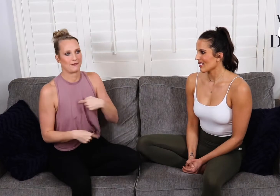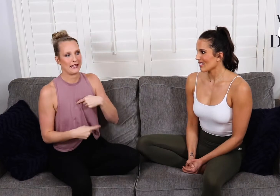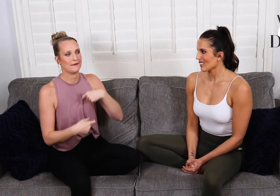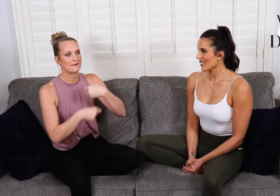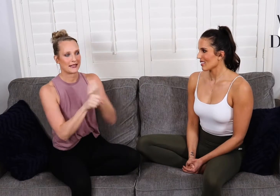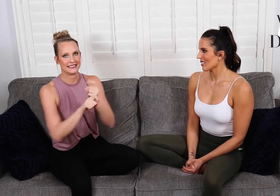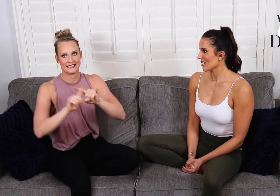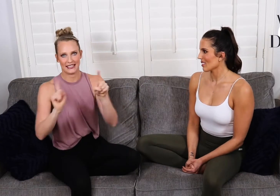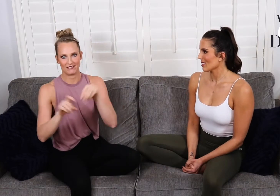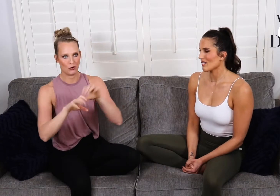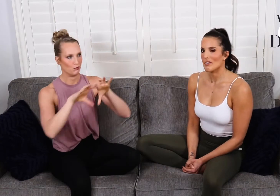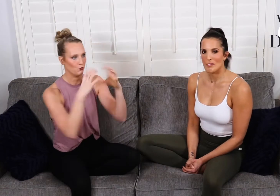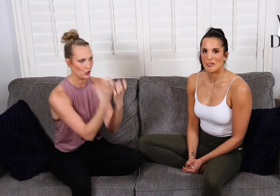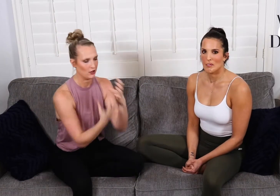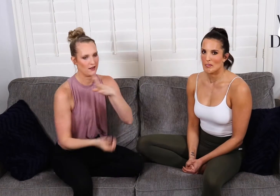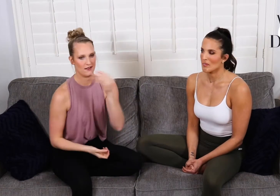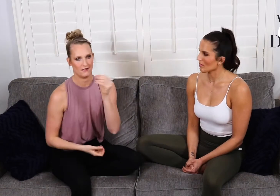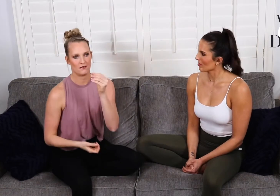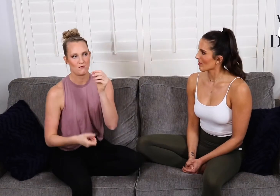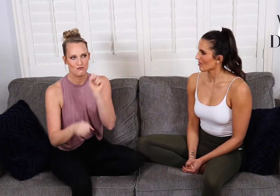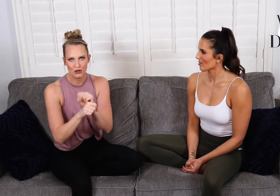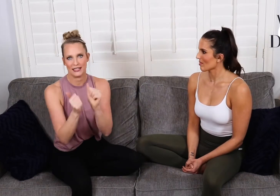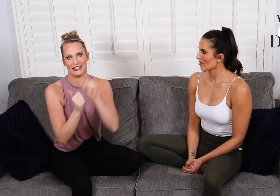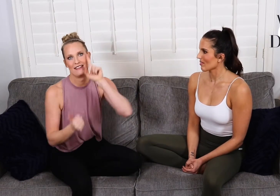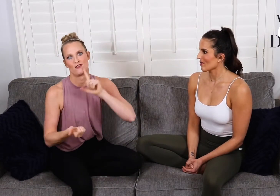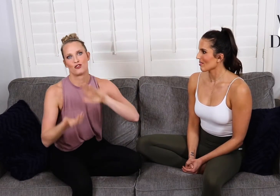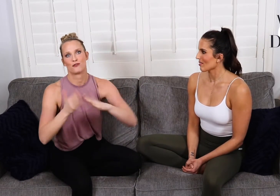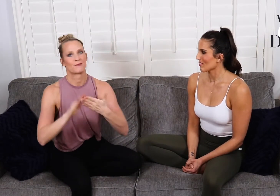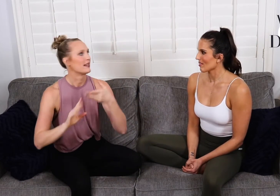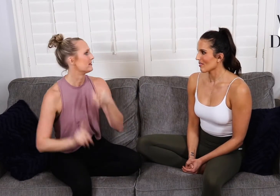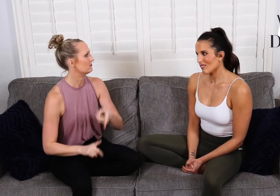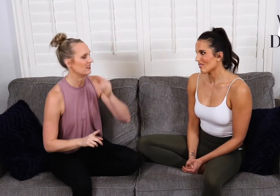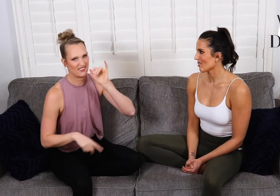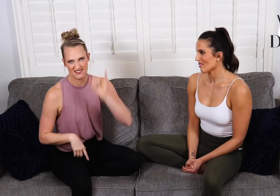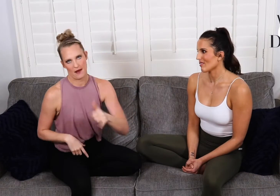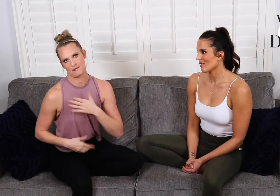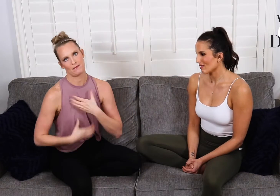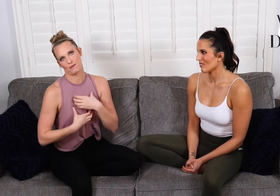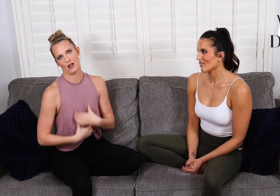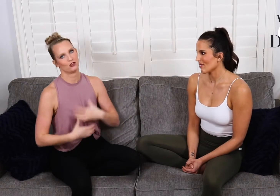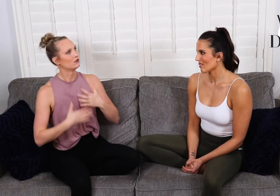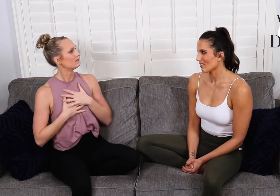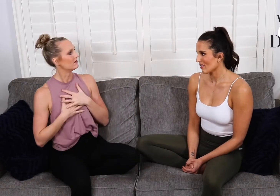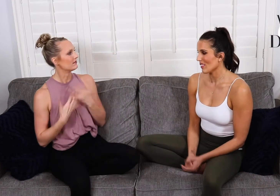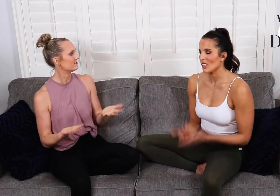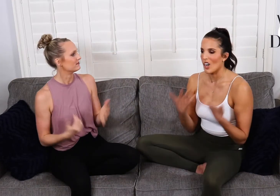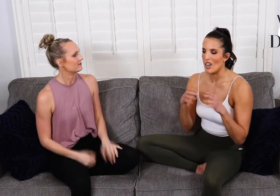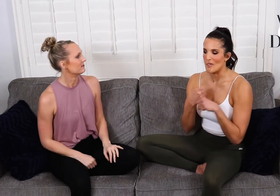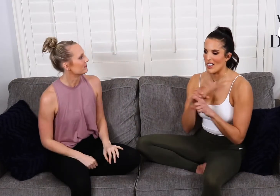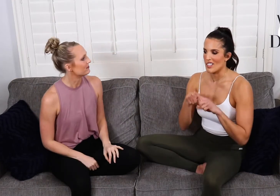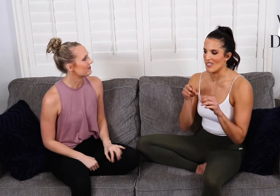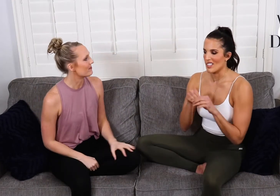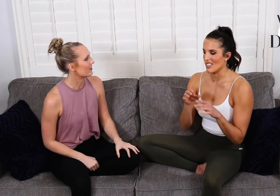me to make a difference and the world and work with the Deaf Community. That's my passion. You're already making a difference in this